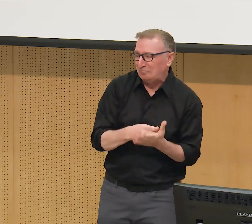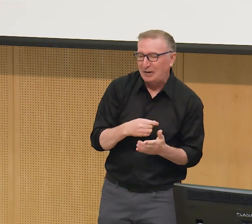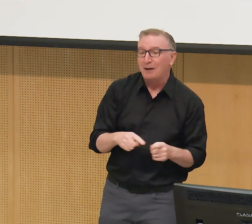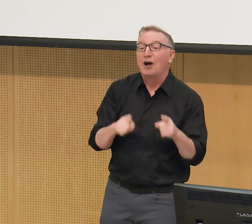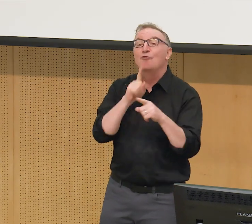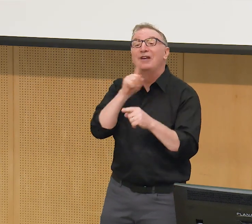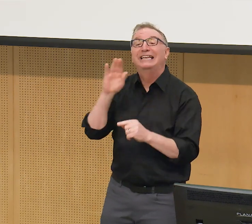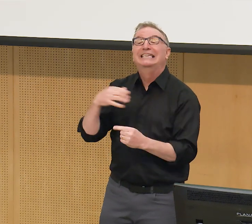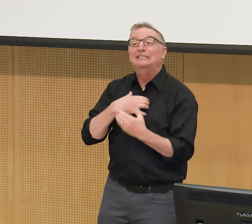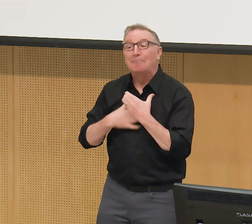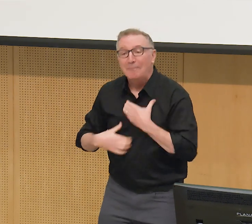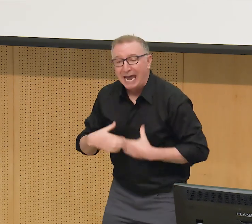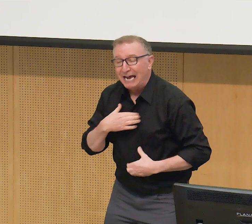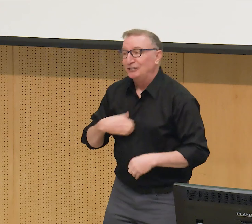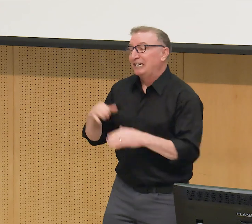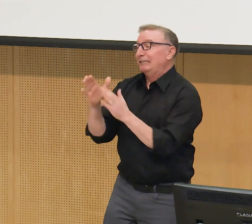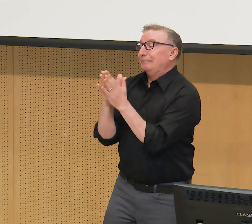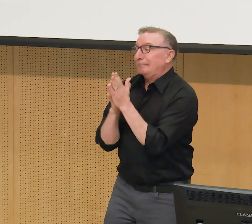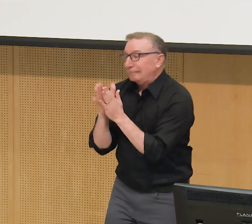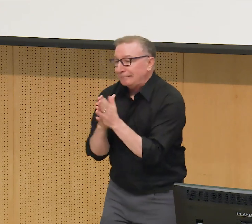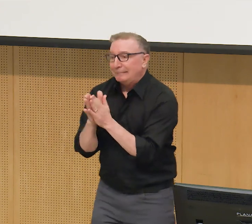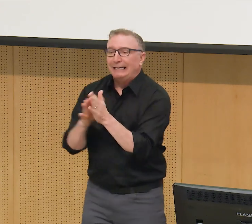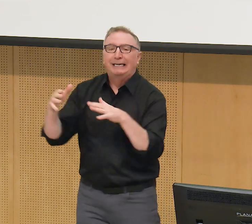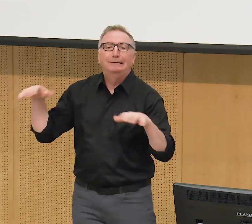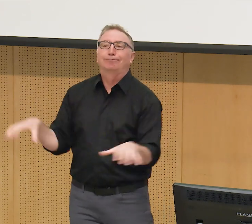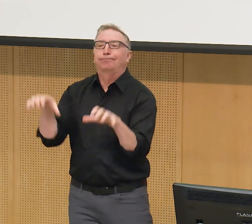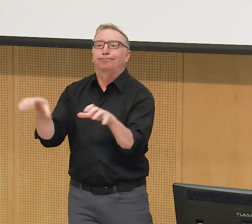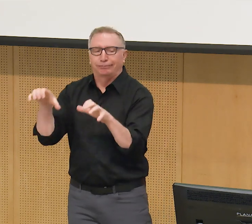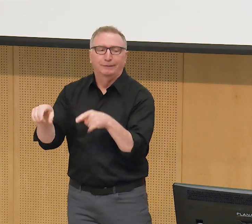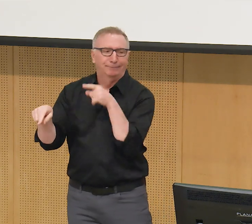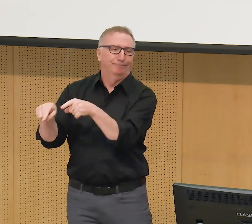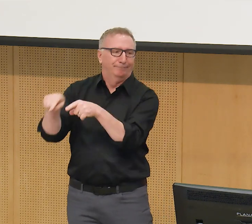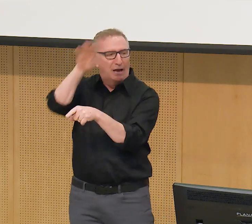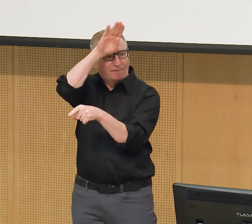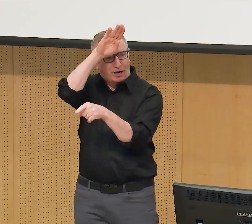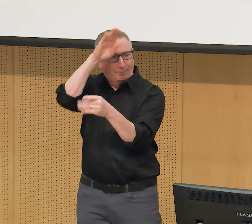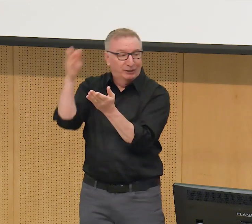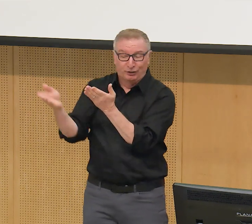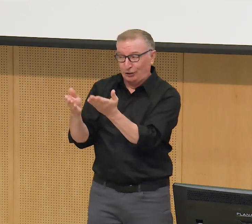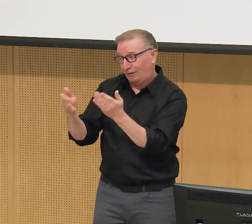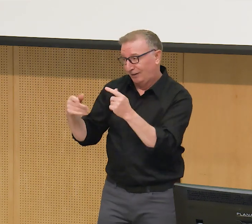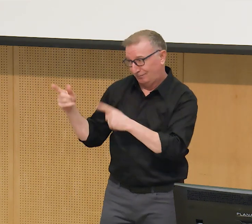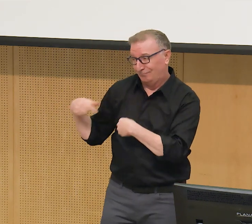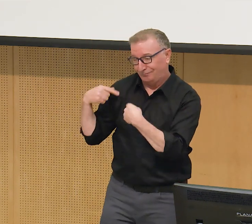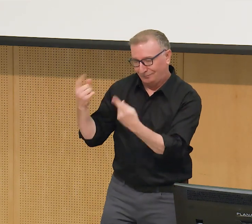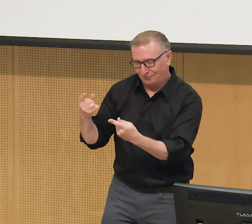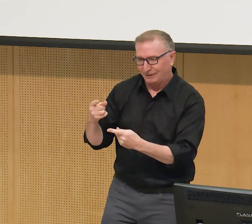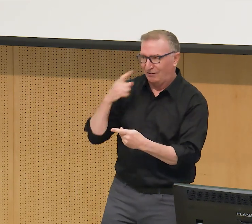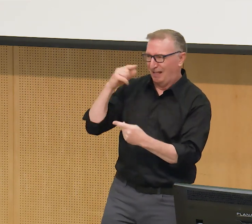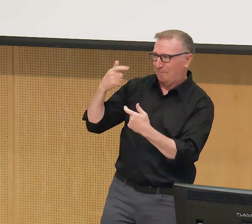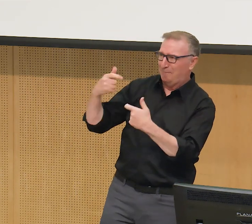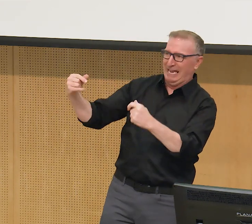It was more of a career than a business and he was really happy to be involved and serve in the community,